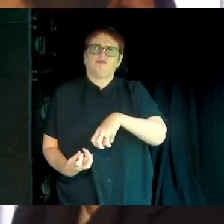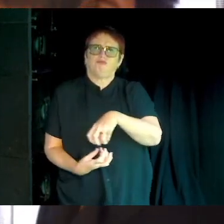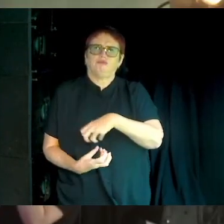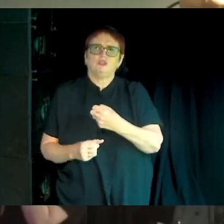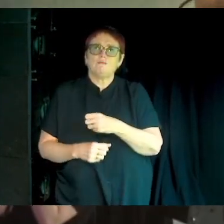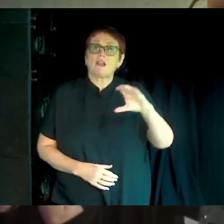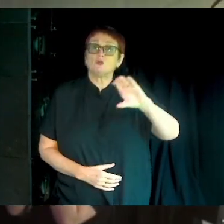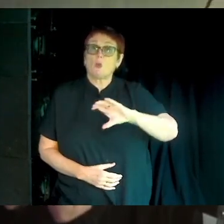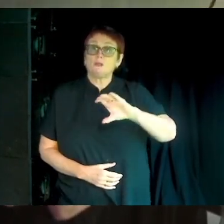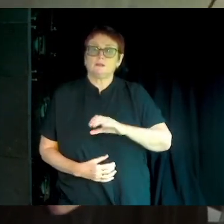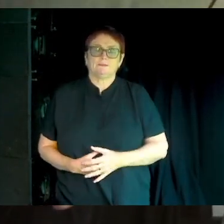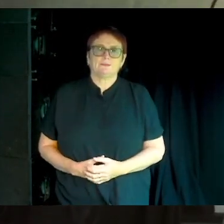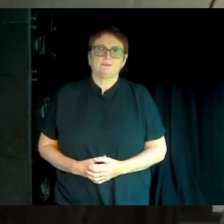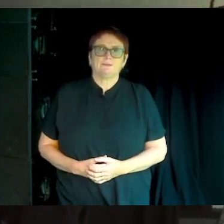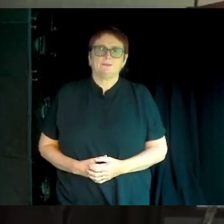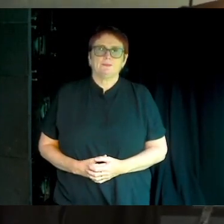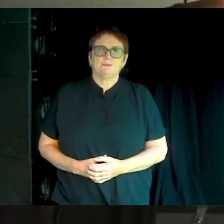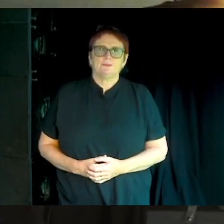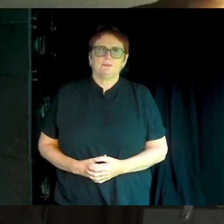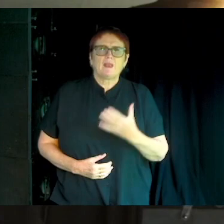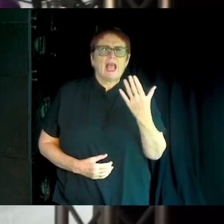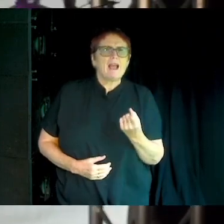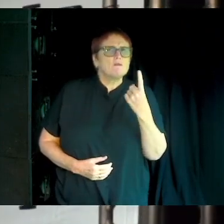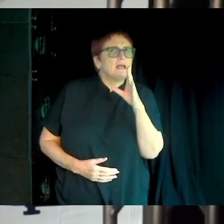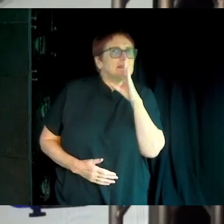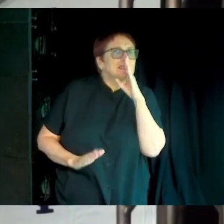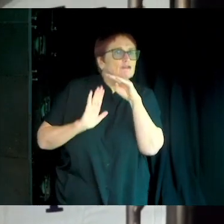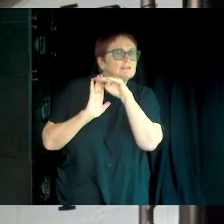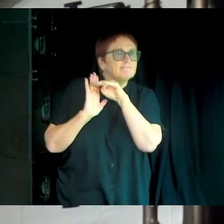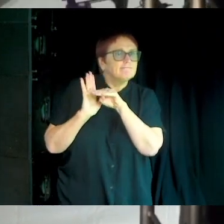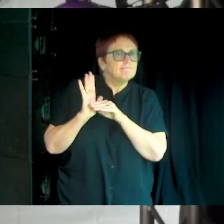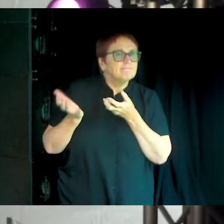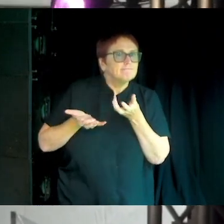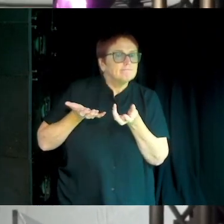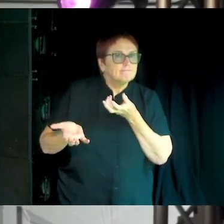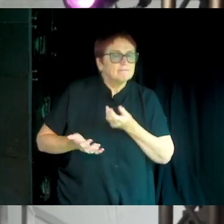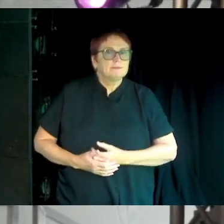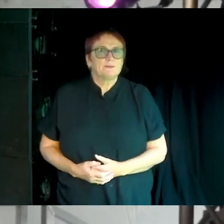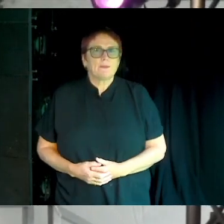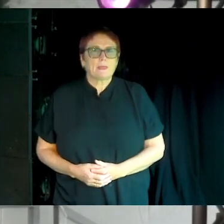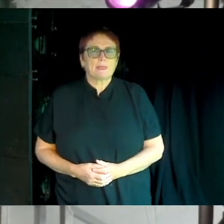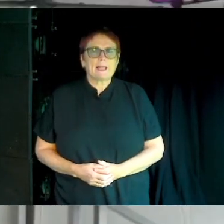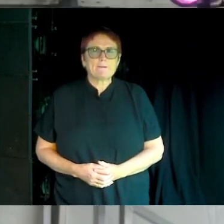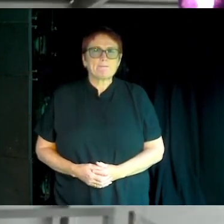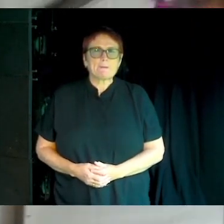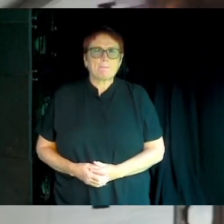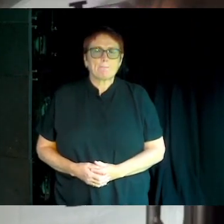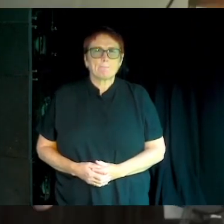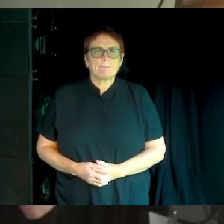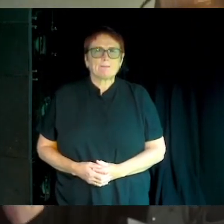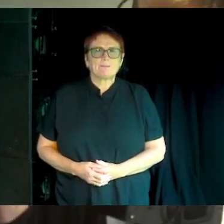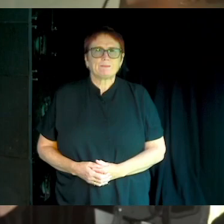you're heating that up and I have also another secret recipe which is so which is the chicken